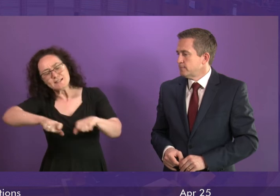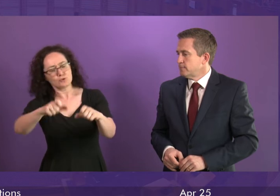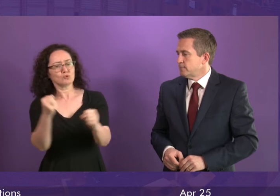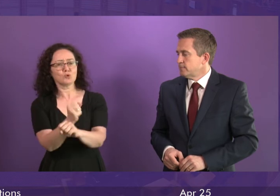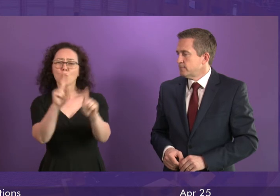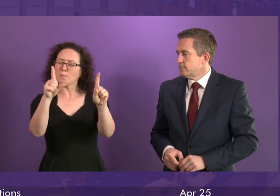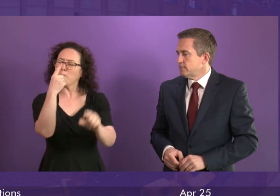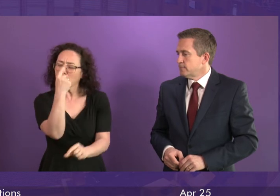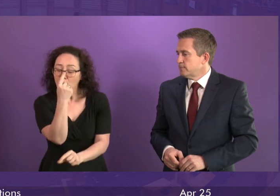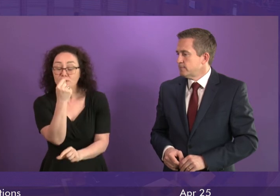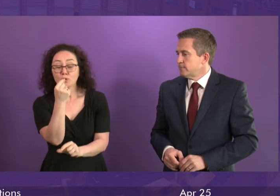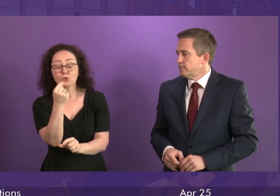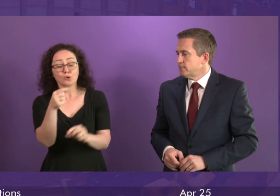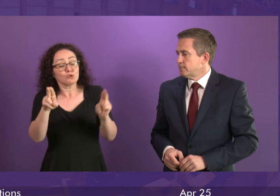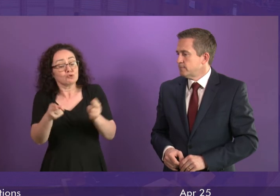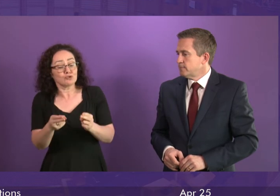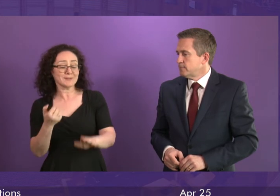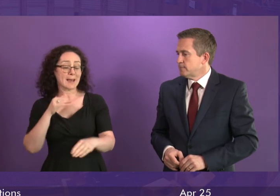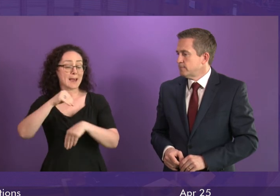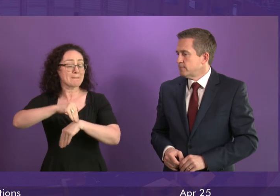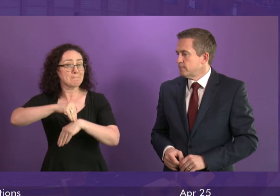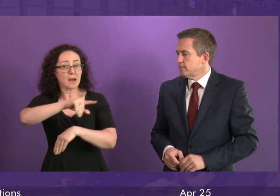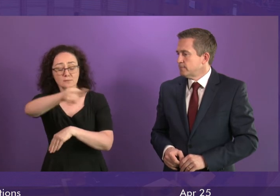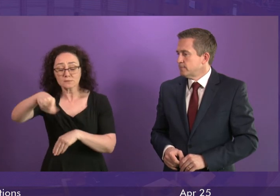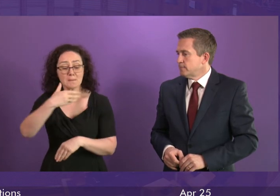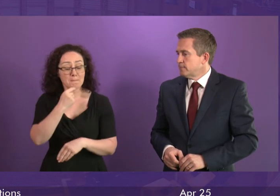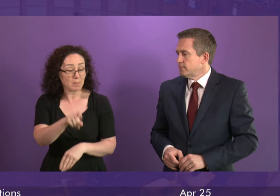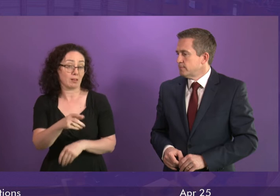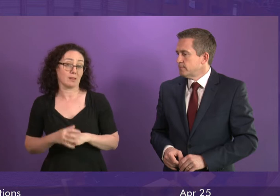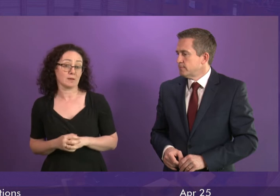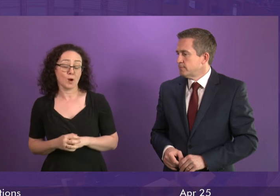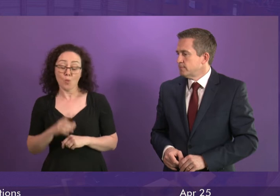can to mitigate the impact of those policies. We will bring forward policies of our own